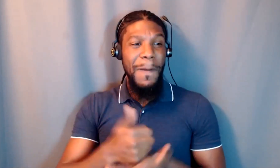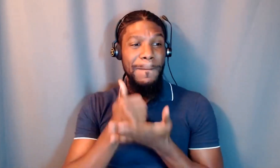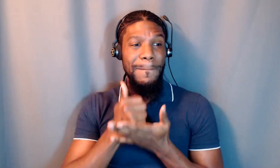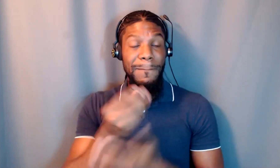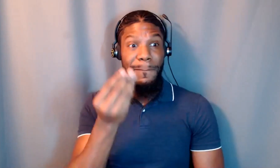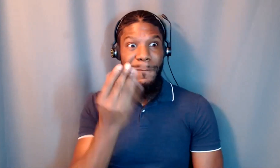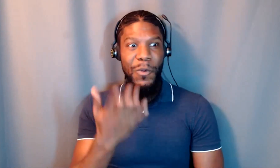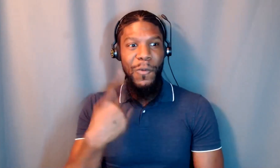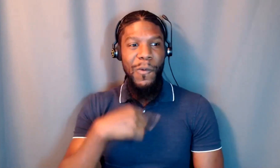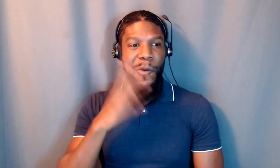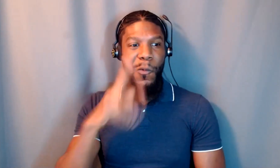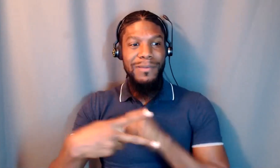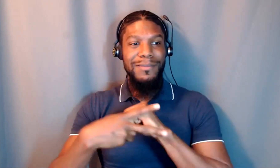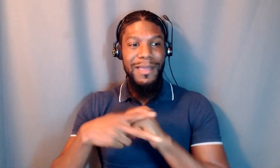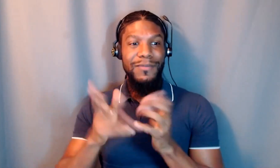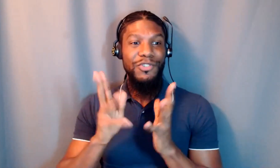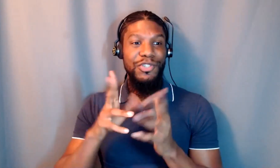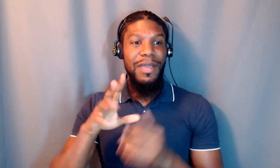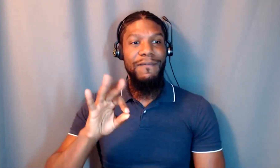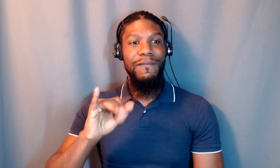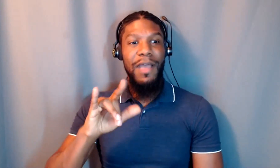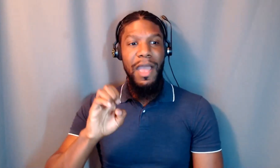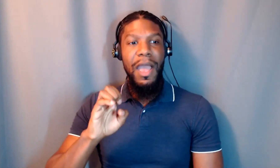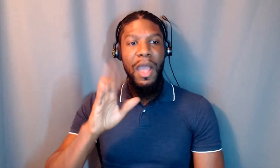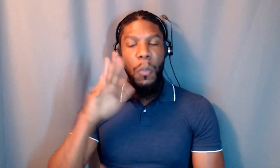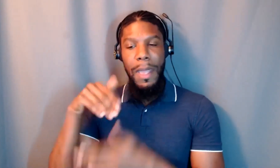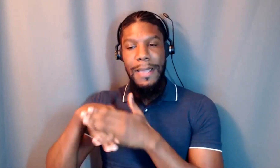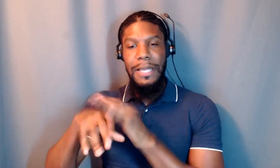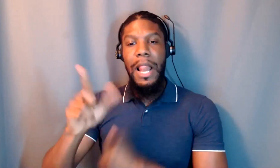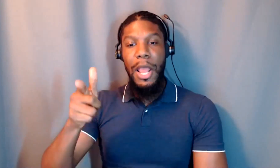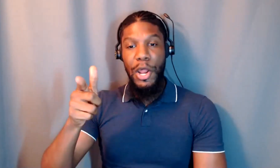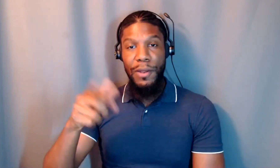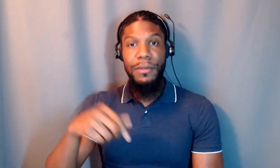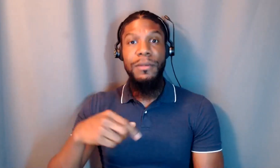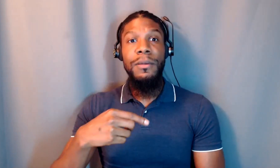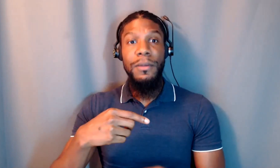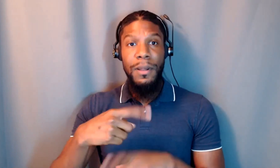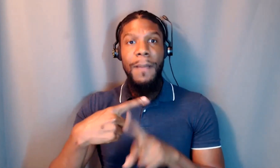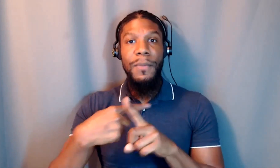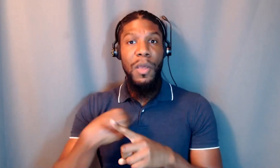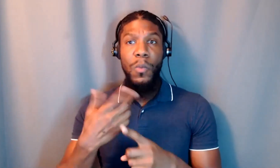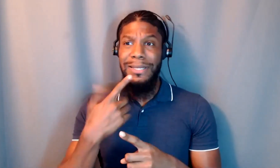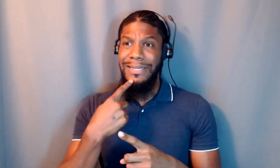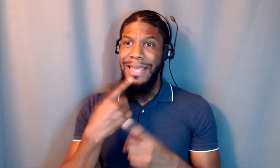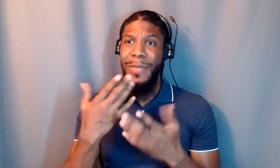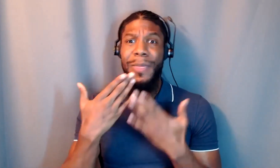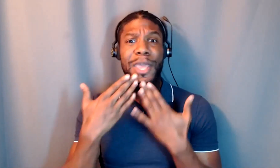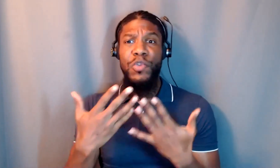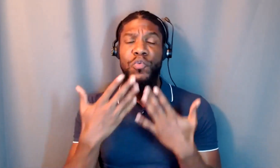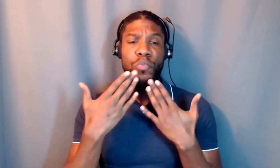You will have access to that afterwards. And I want to say thank you for some great questions from everyone.